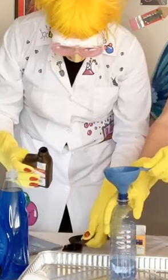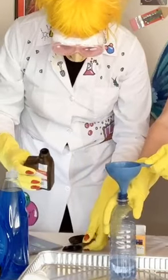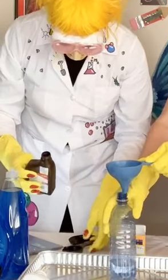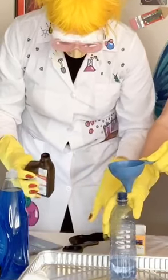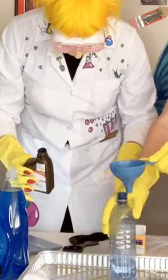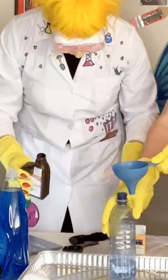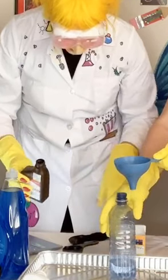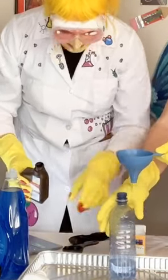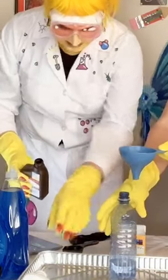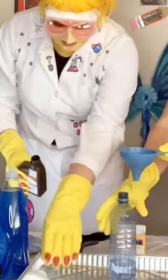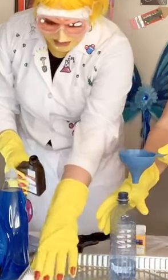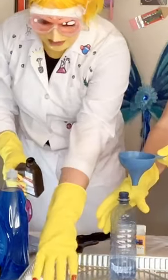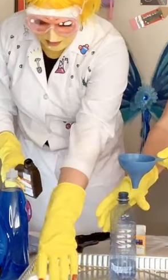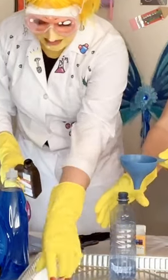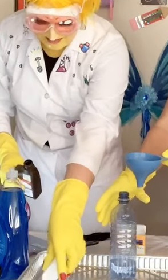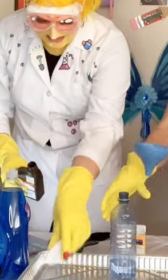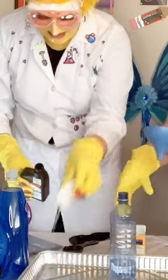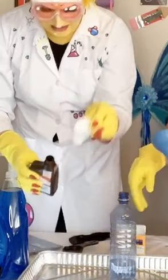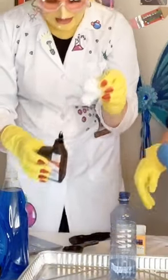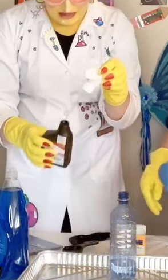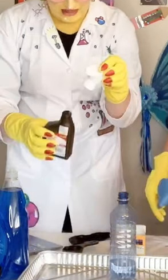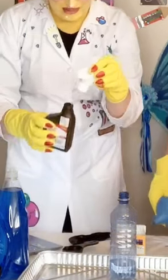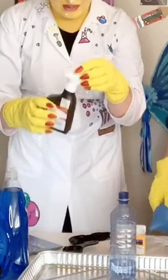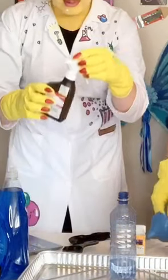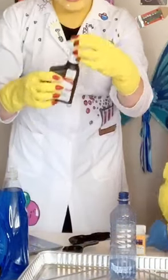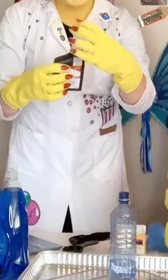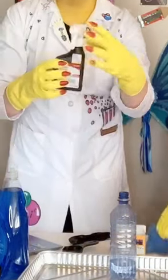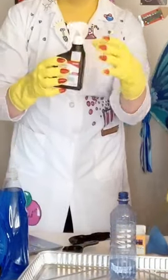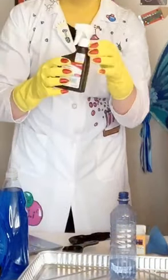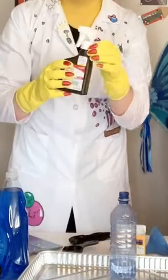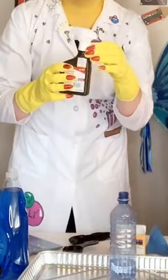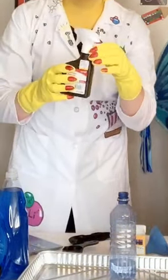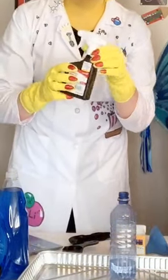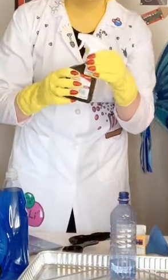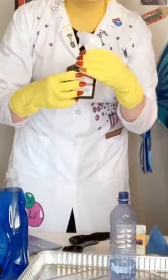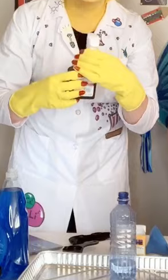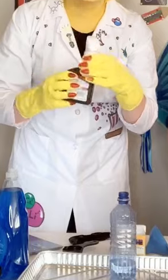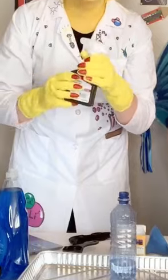Okay. I'm just gonna put this back here. Seal up the chemicals. We don't have open